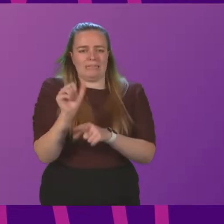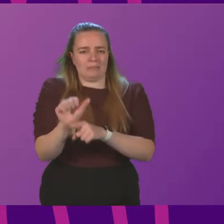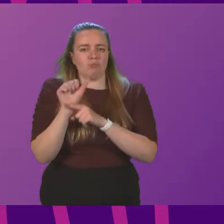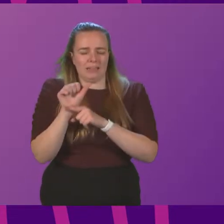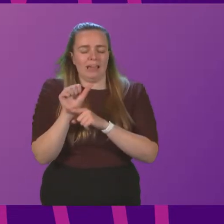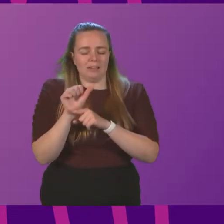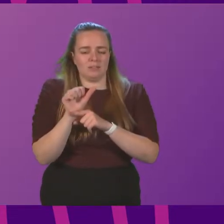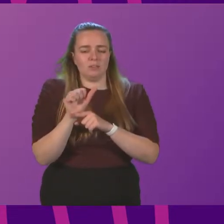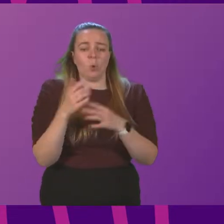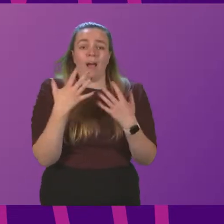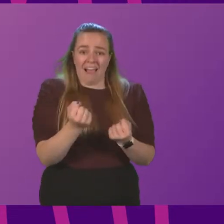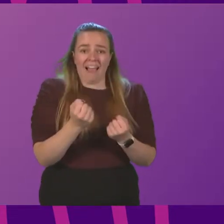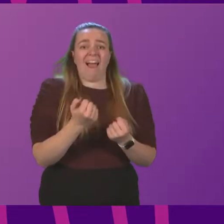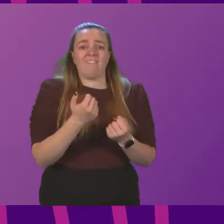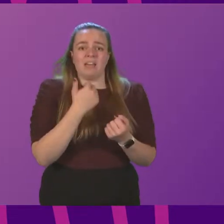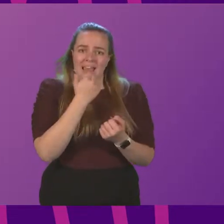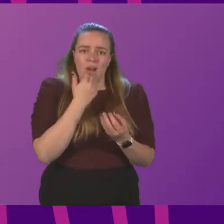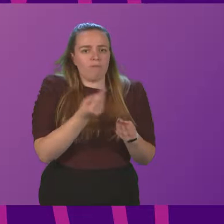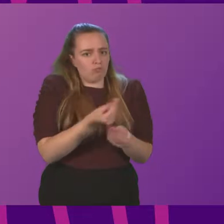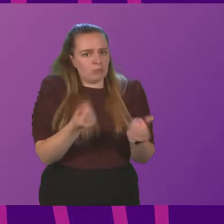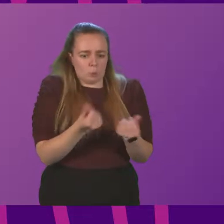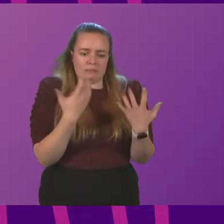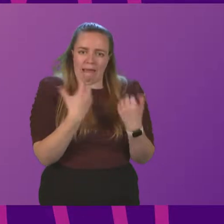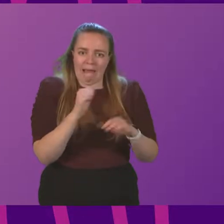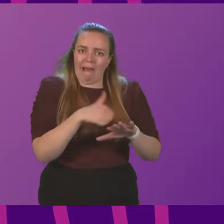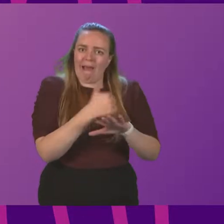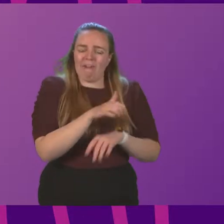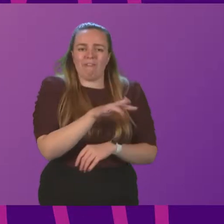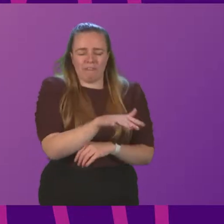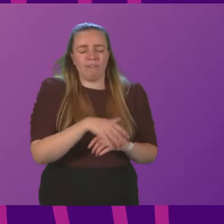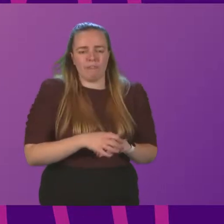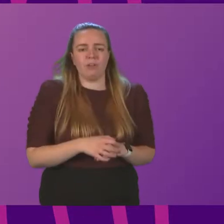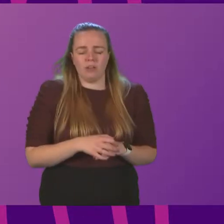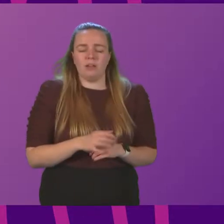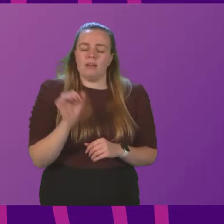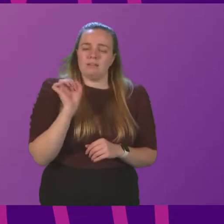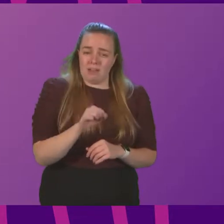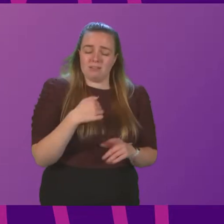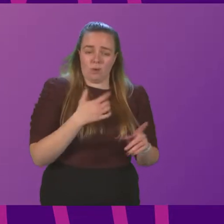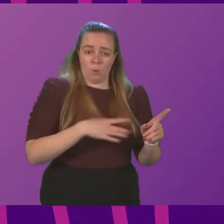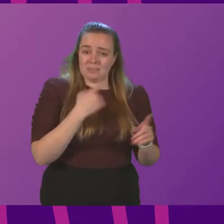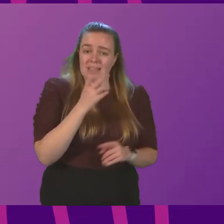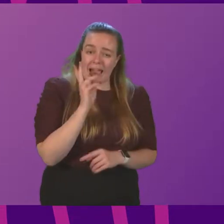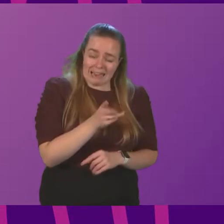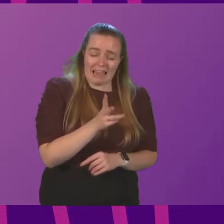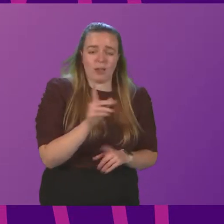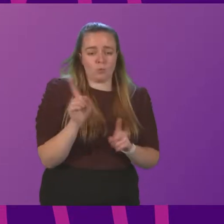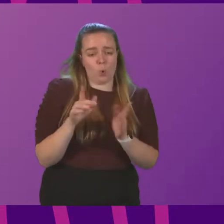so there is adequate resource in place. I reiterate and reaffirm what Emma Harper said: